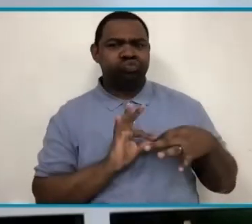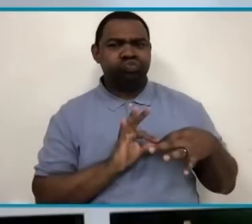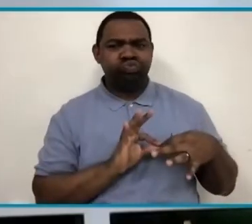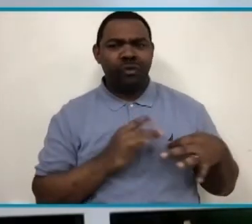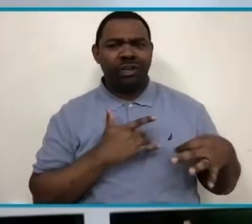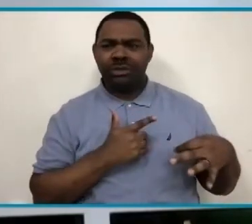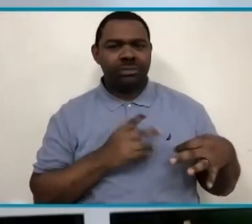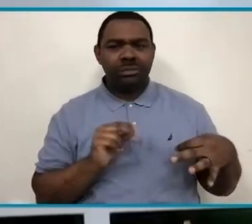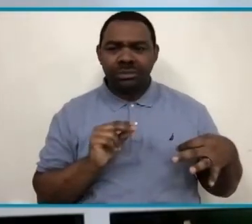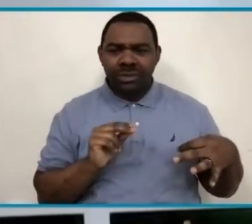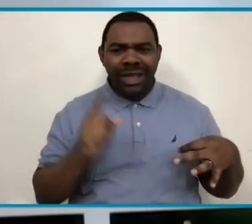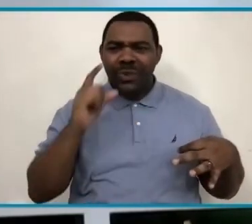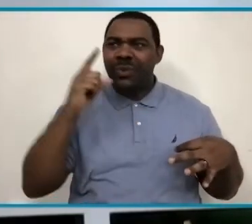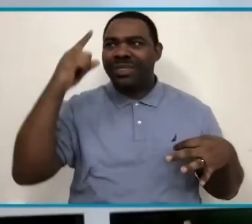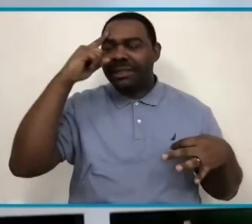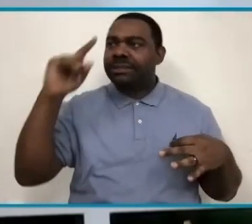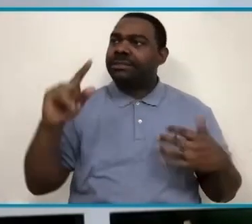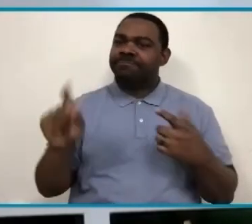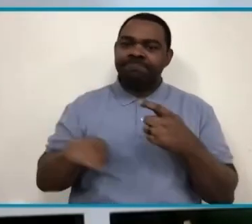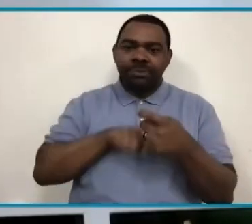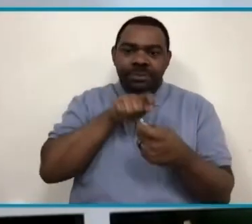music and then let alone the experience of pain.